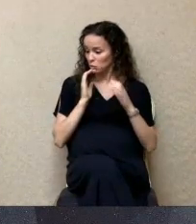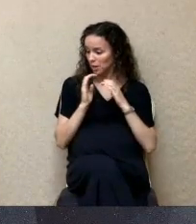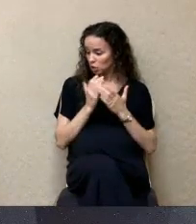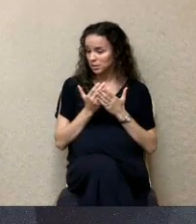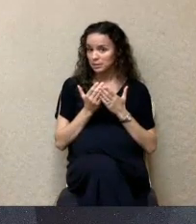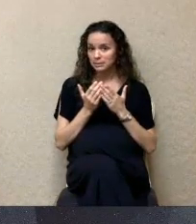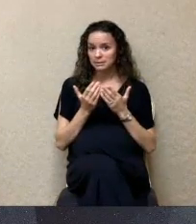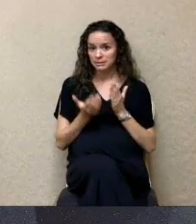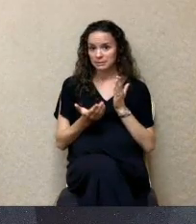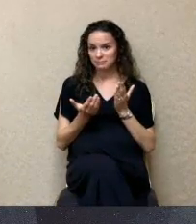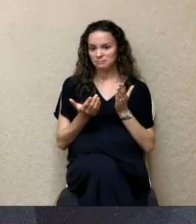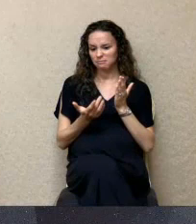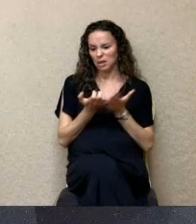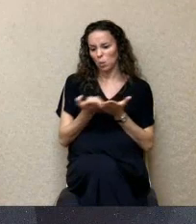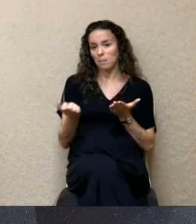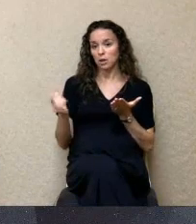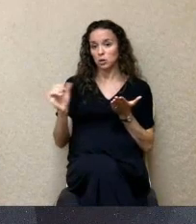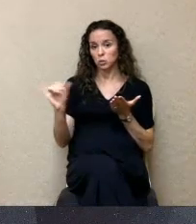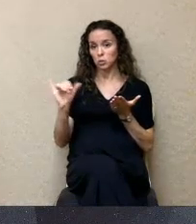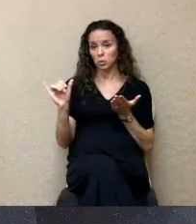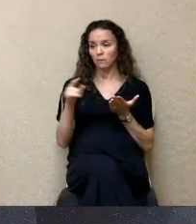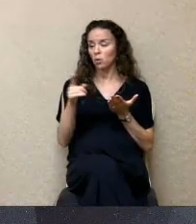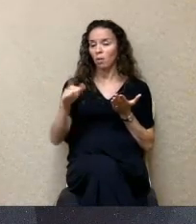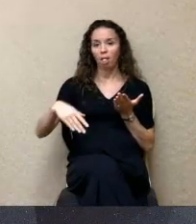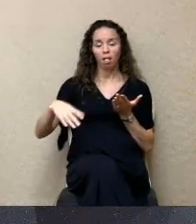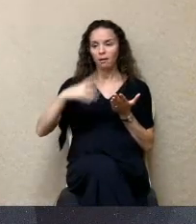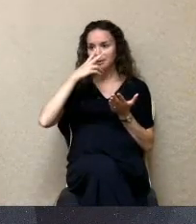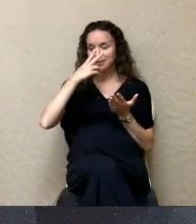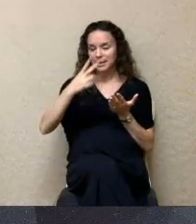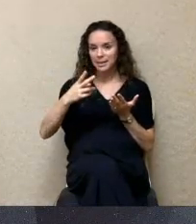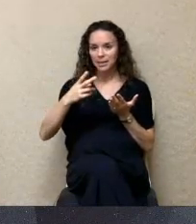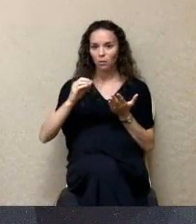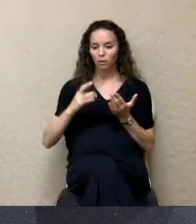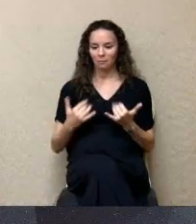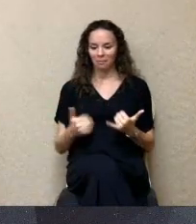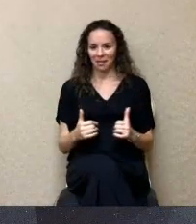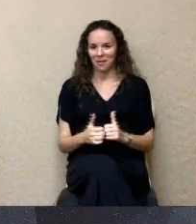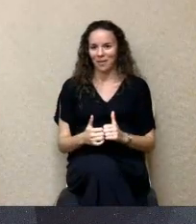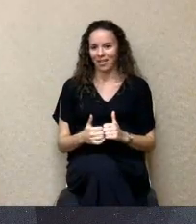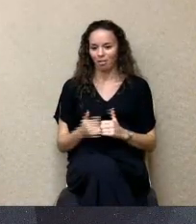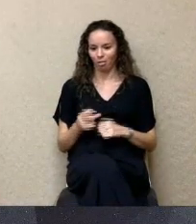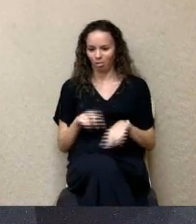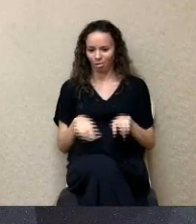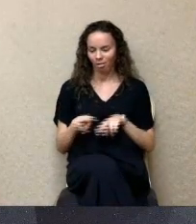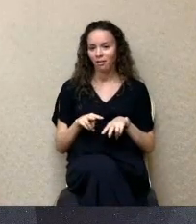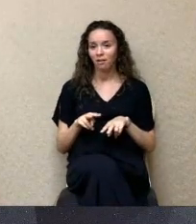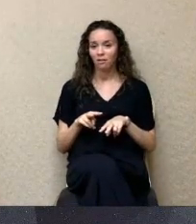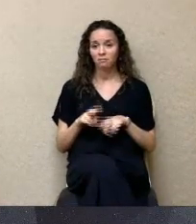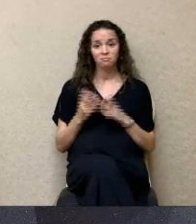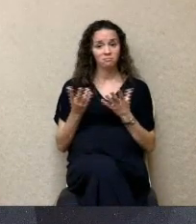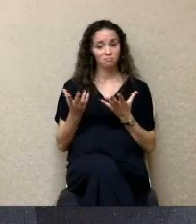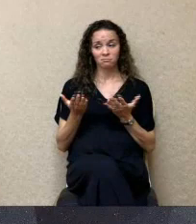there's anybody who hasn't had an opportunity to ever play around with one or look at one and just kind of get familiar,